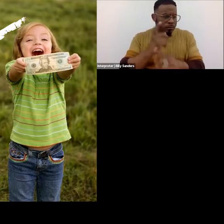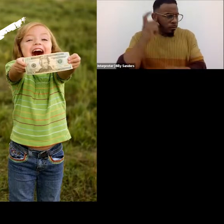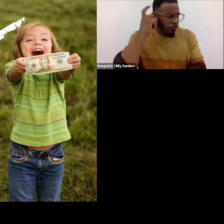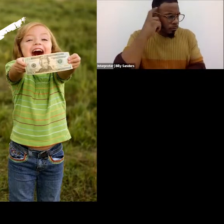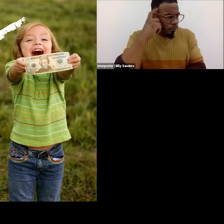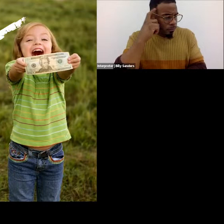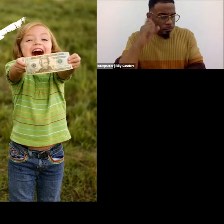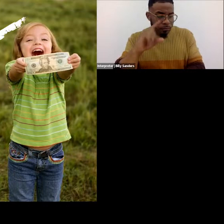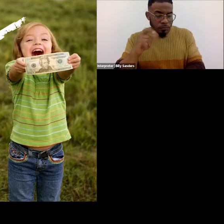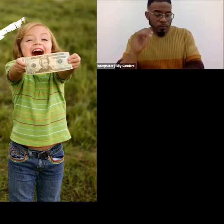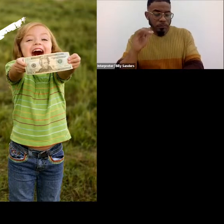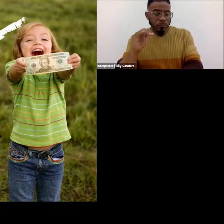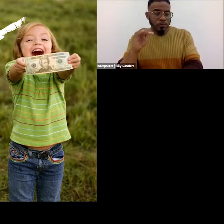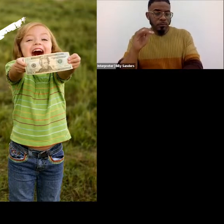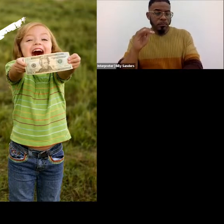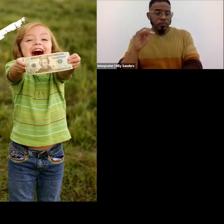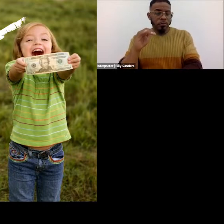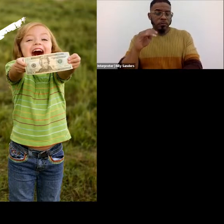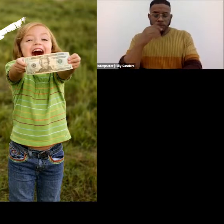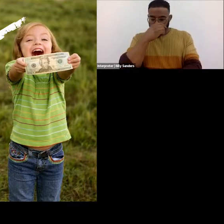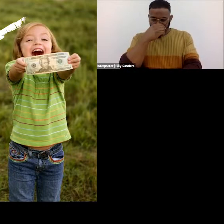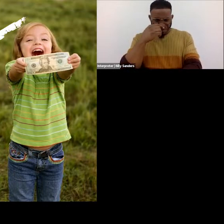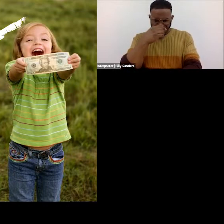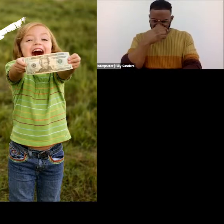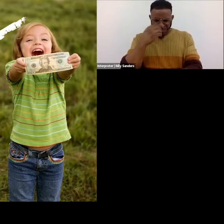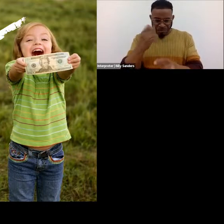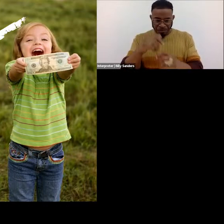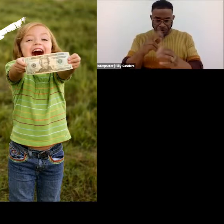that when it comes to the contractual payments,